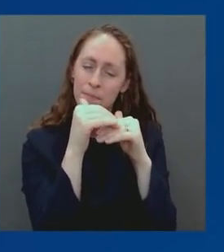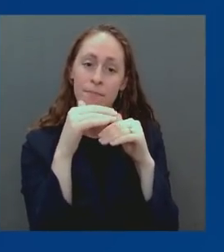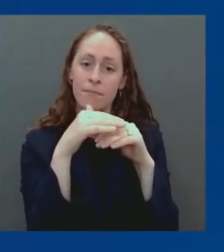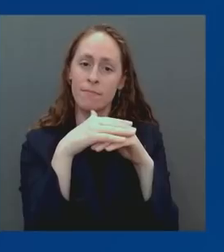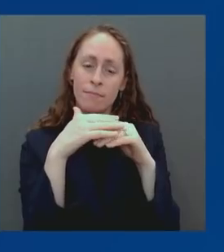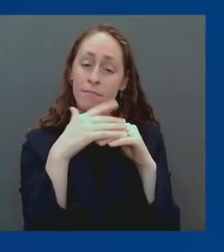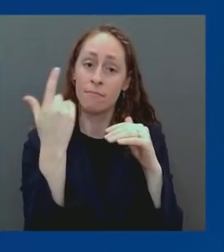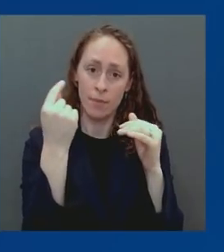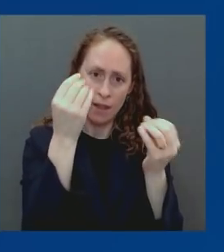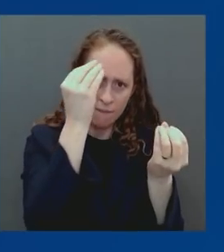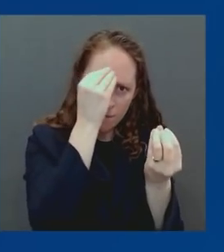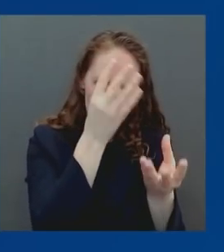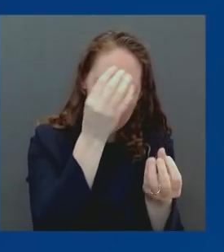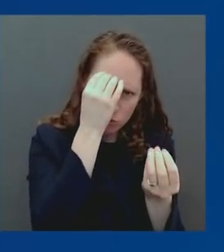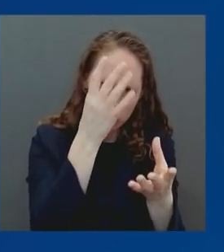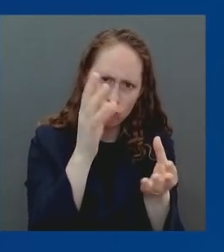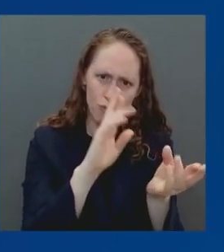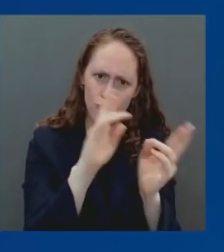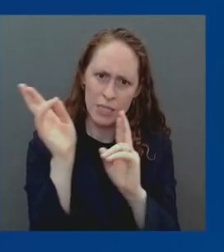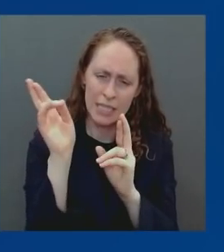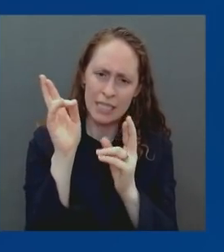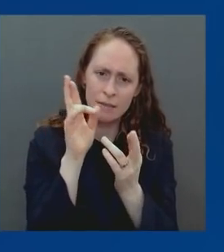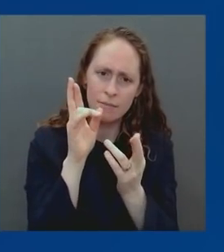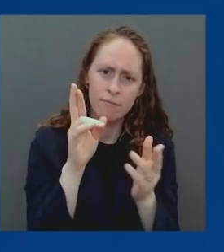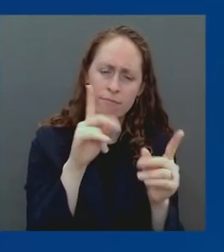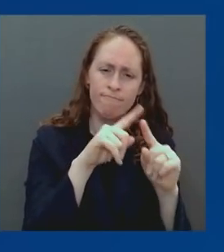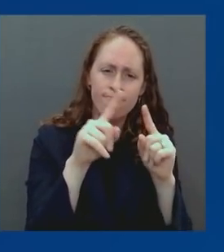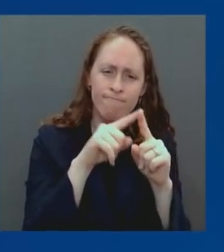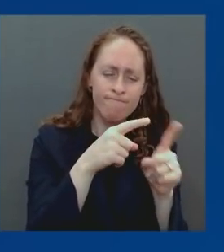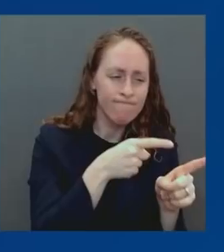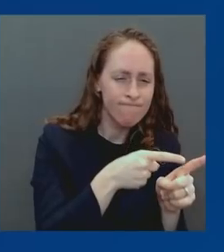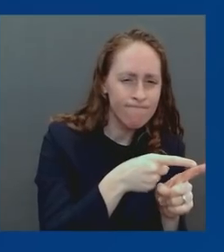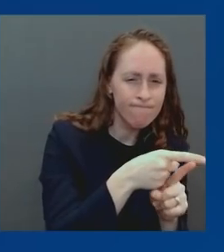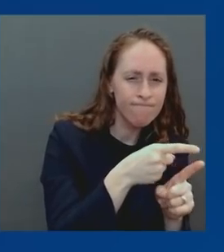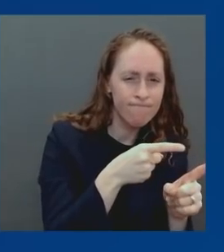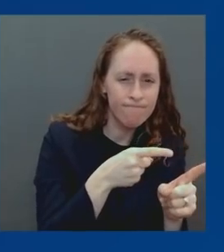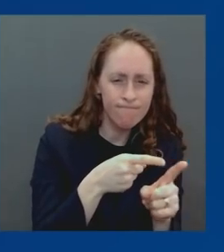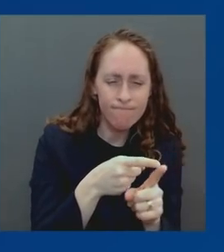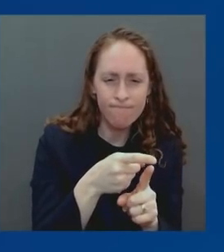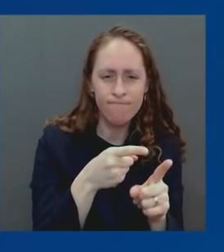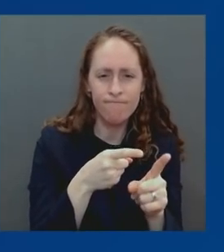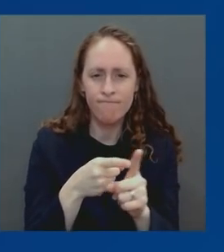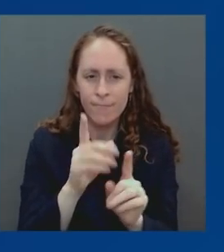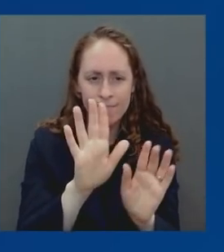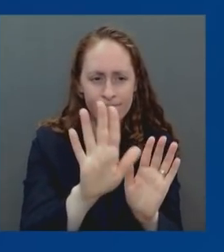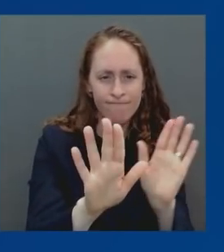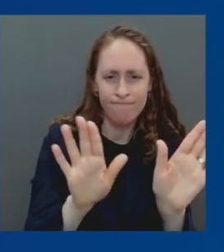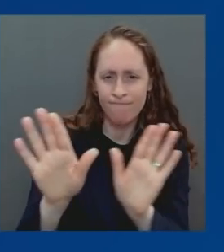For example, fortunately for us, we had been doing that with the coronaviruses